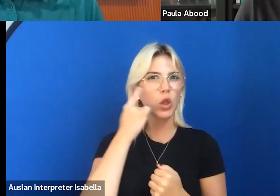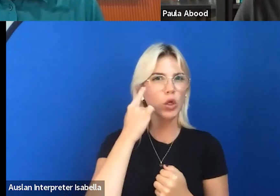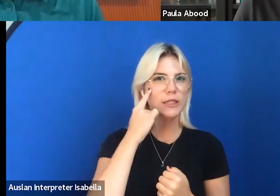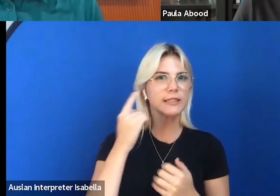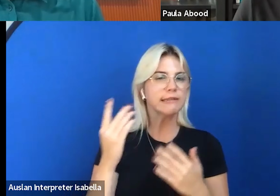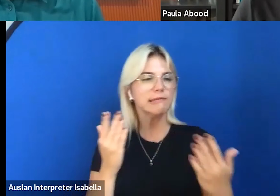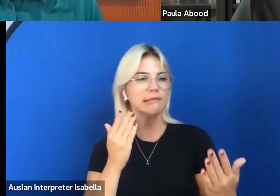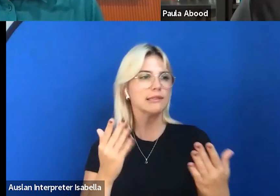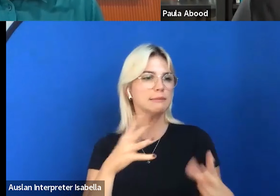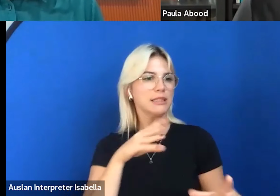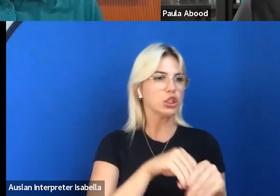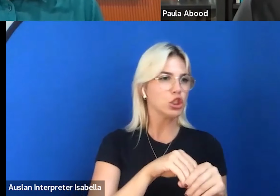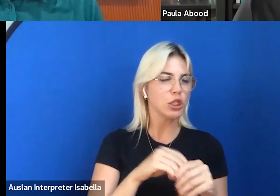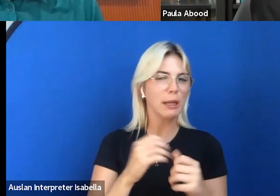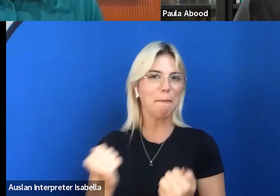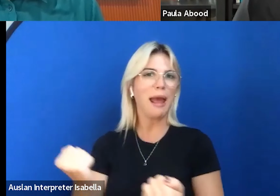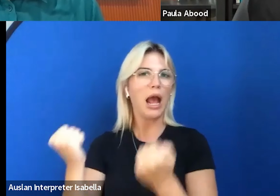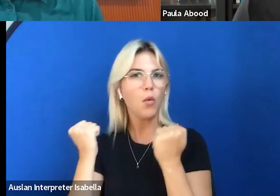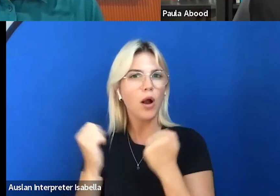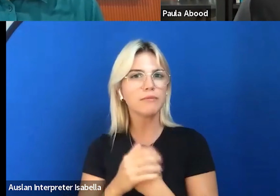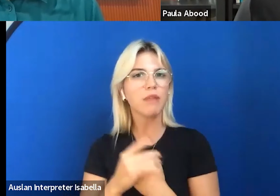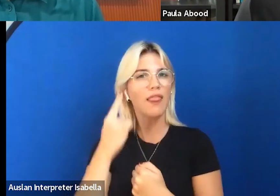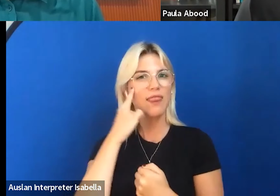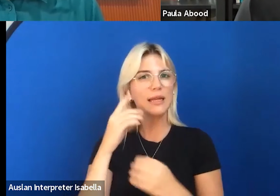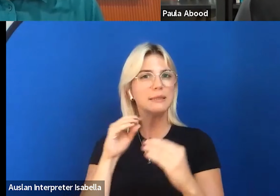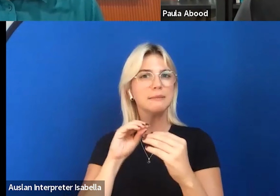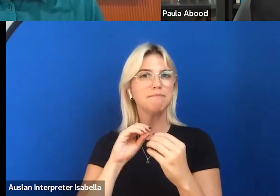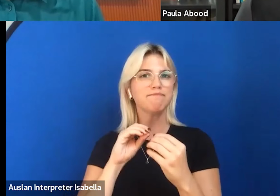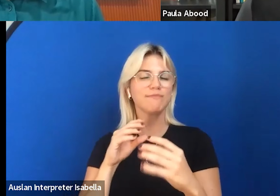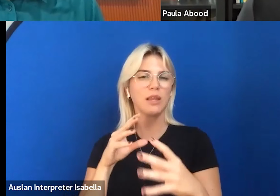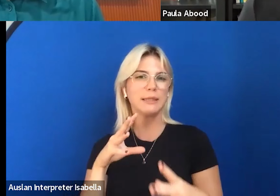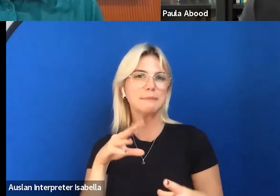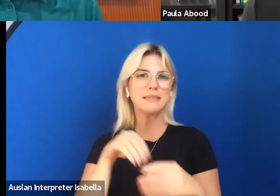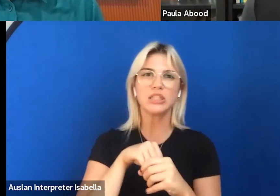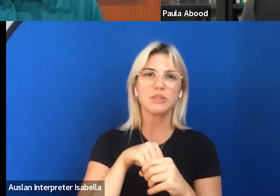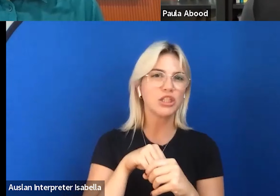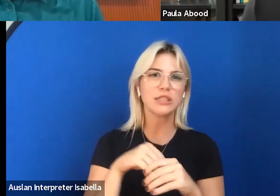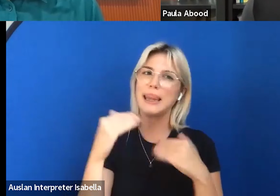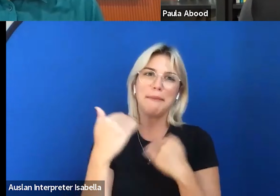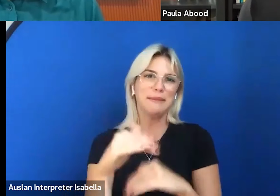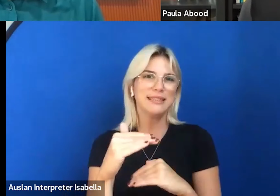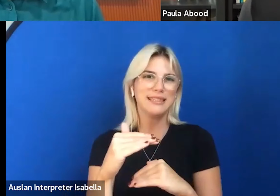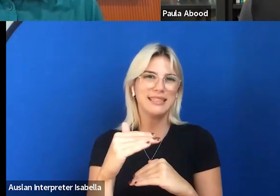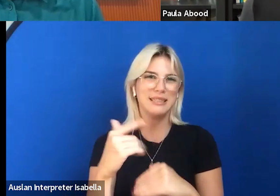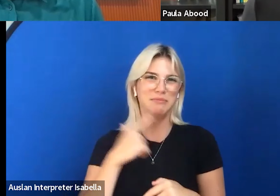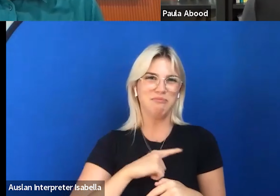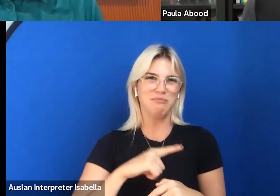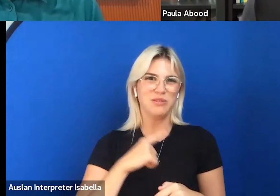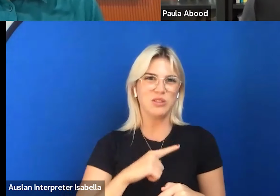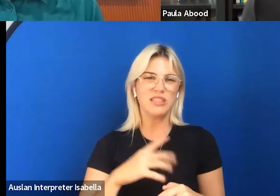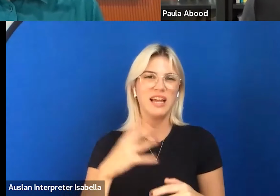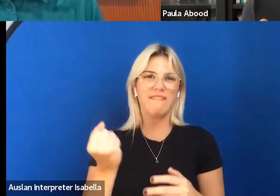I think consultation in and of itself is limited as a method because of its extracted history and